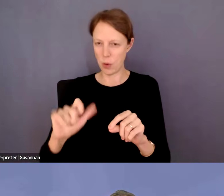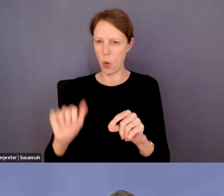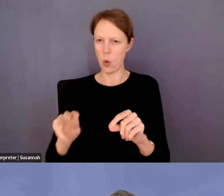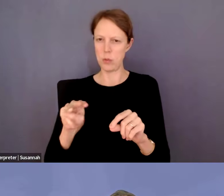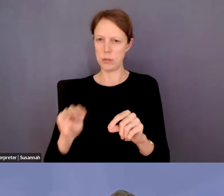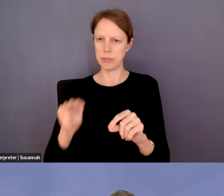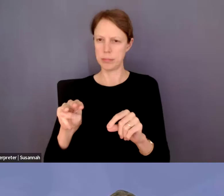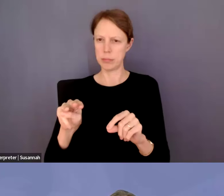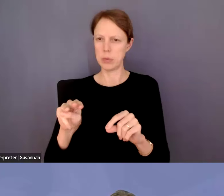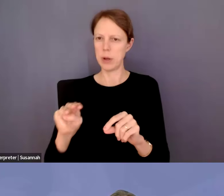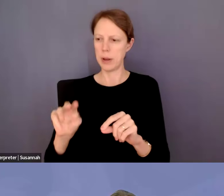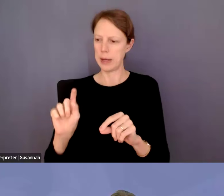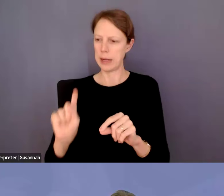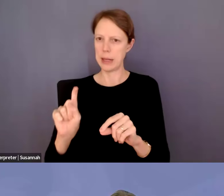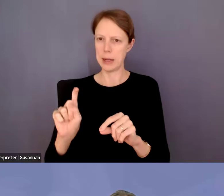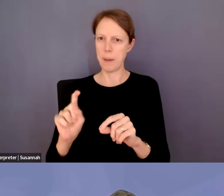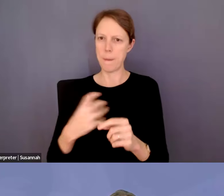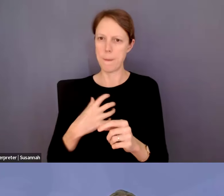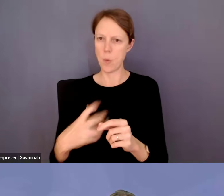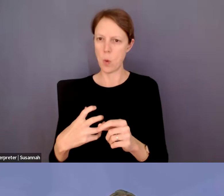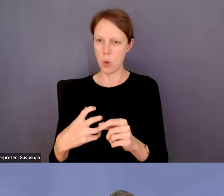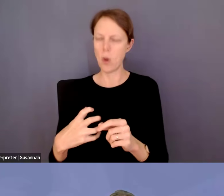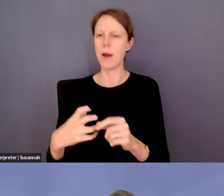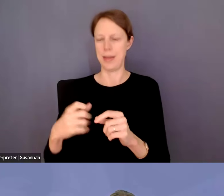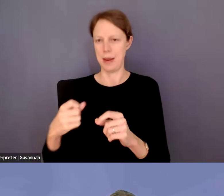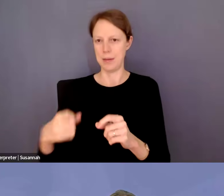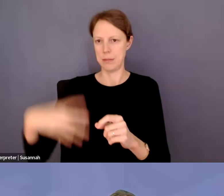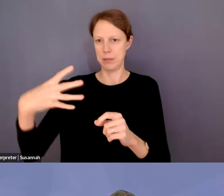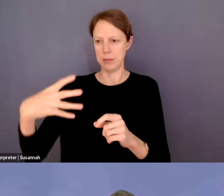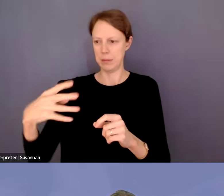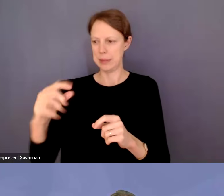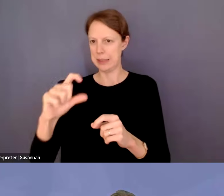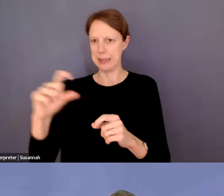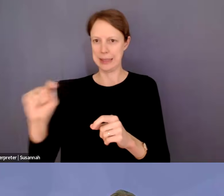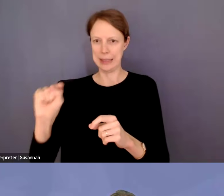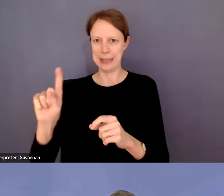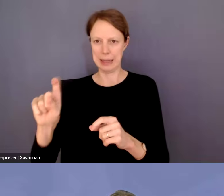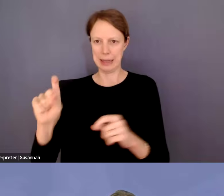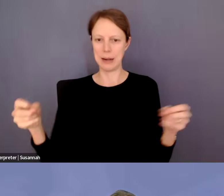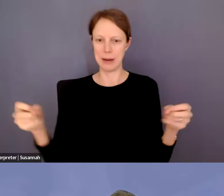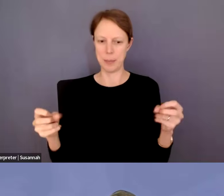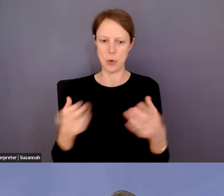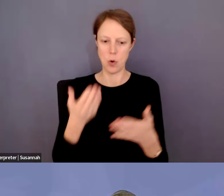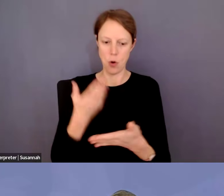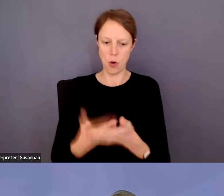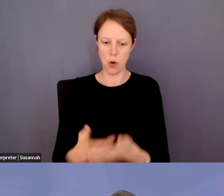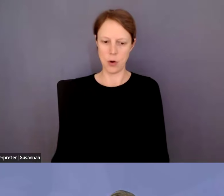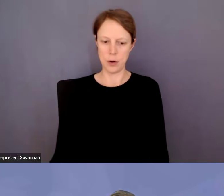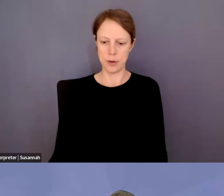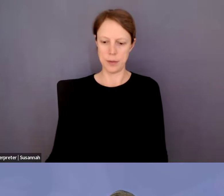can select closed captions. I'm really looking forward to a lively discussion today. If you'd